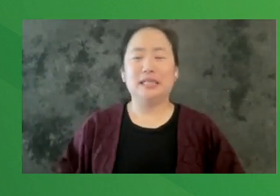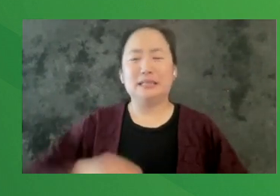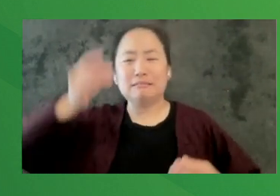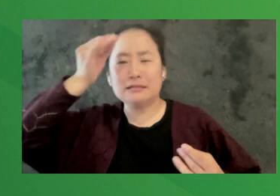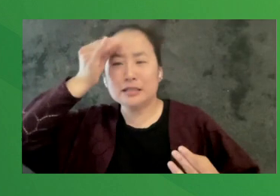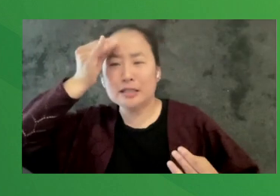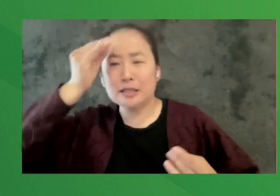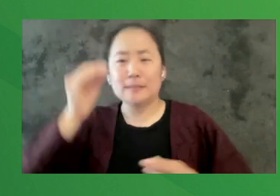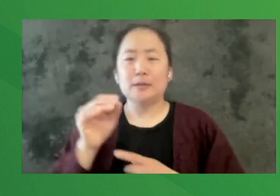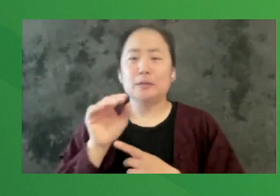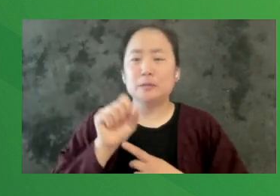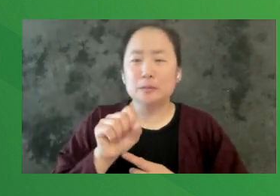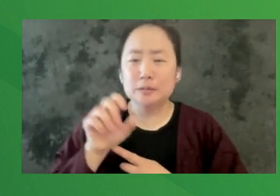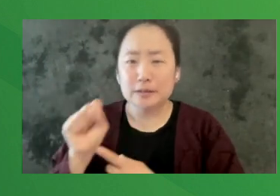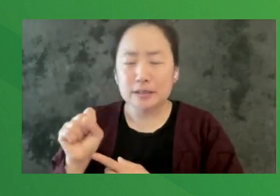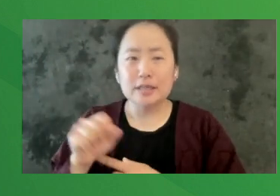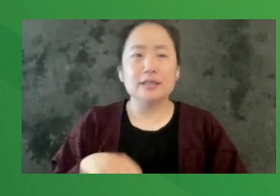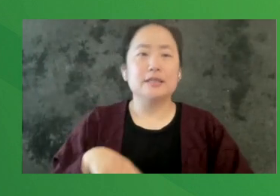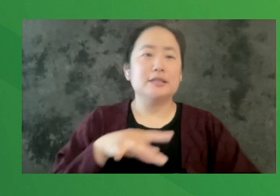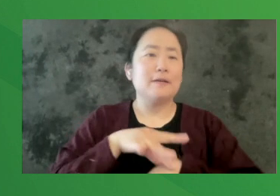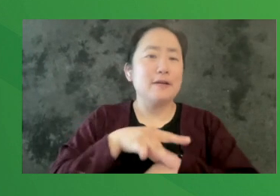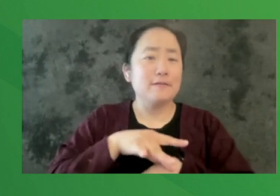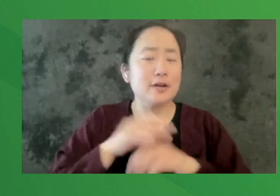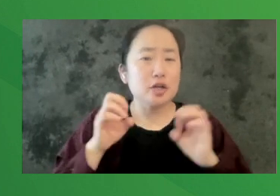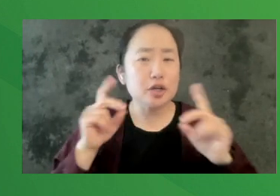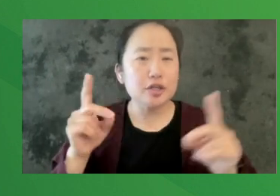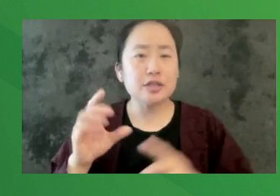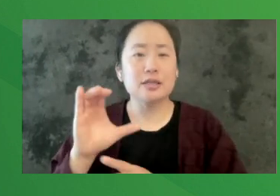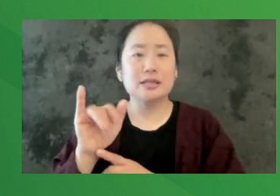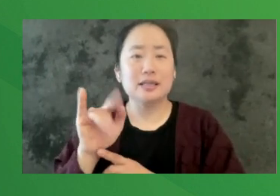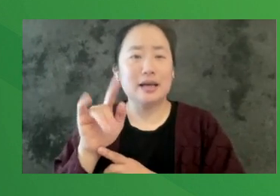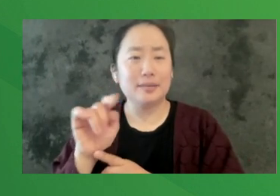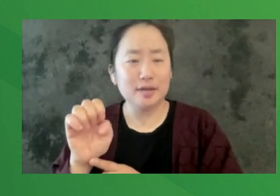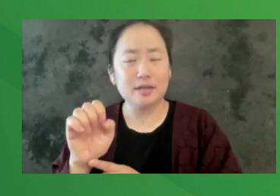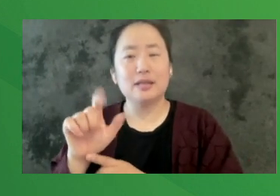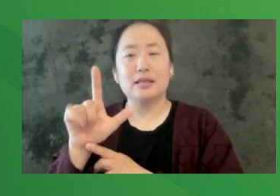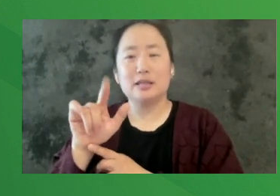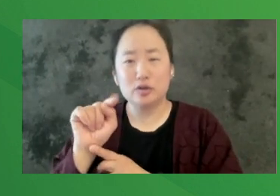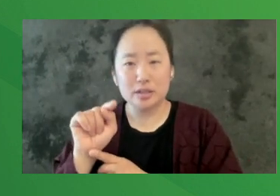environmental education, climate literacy, and how we can work together to create a sustainable